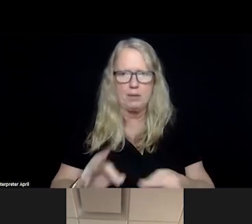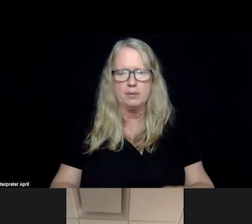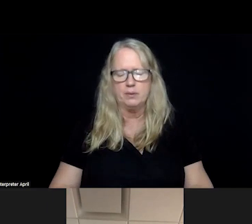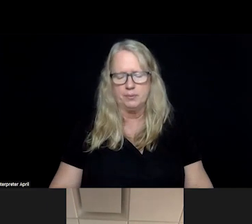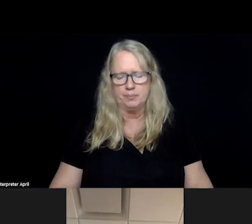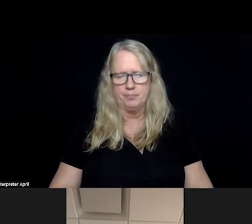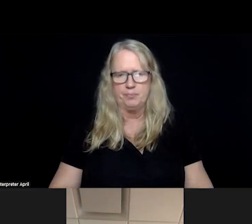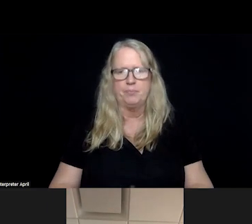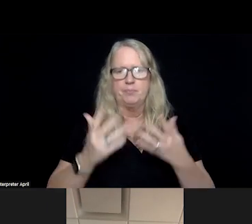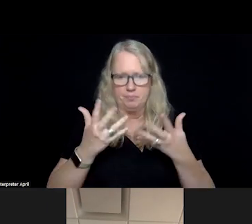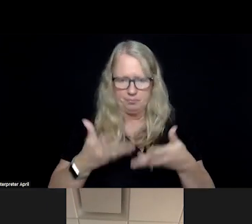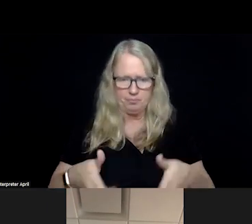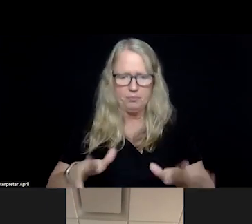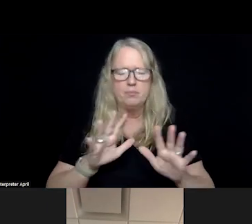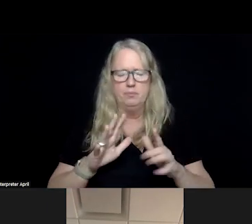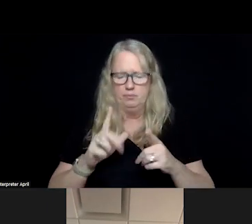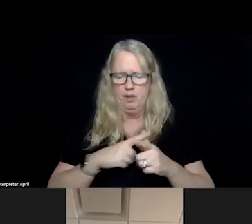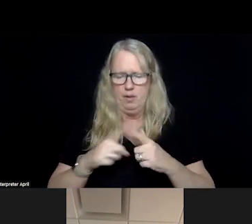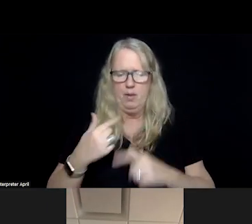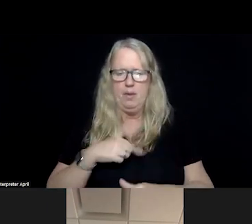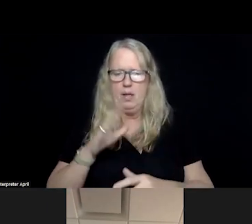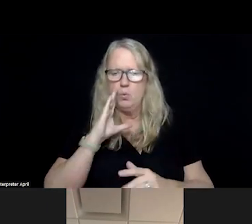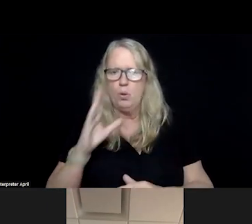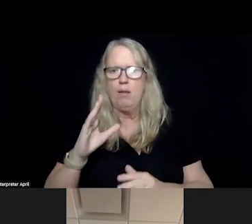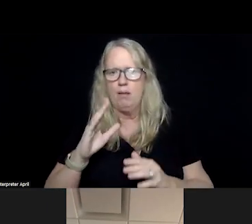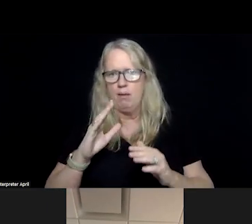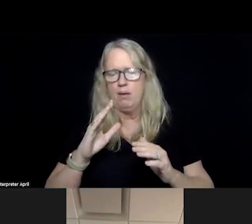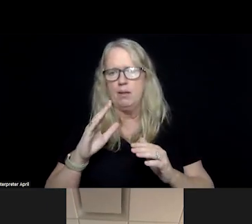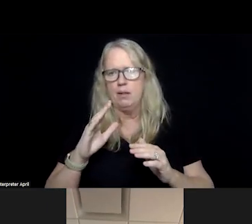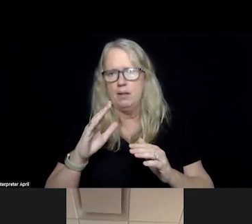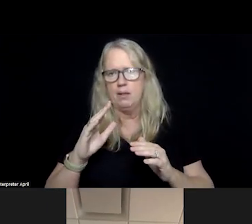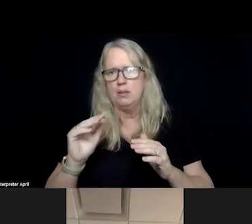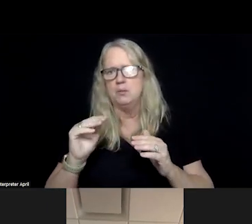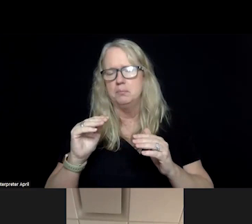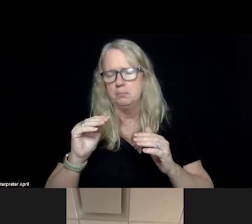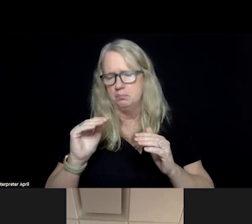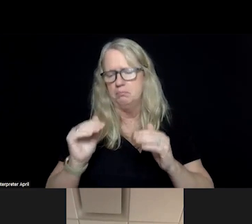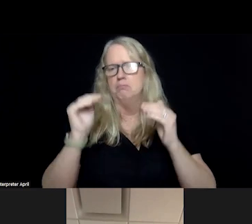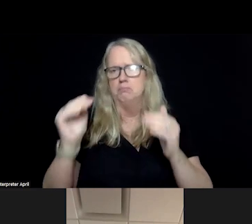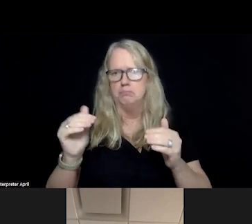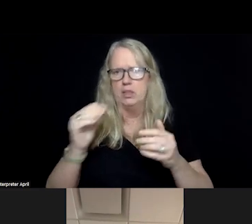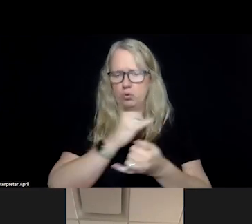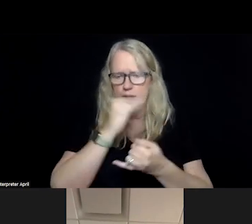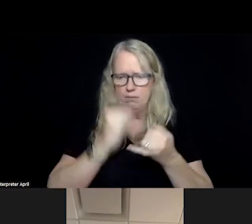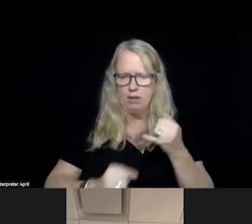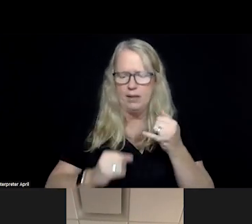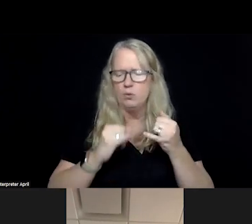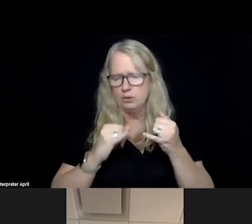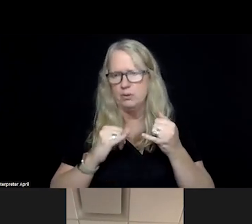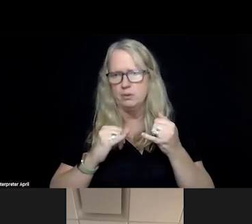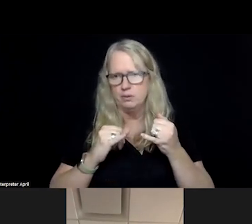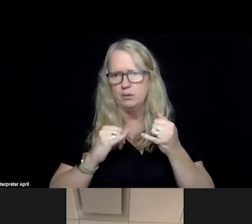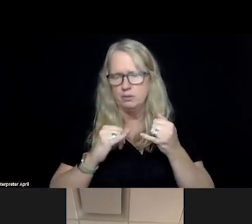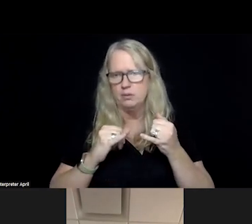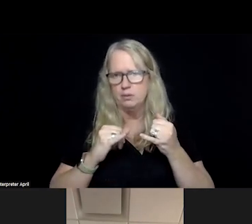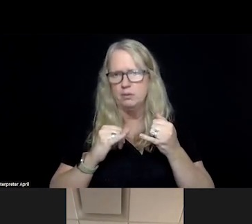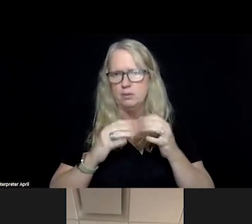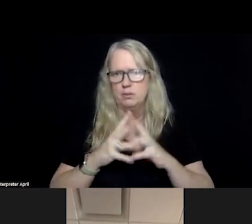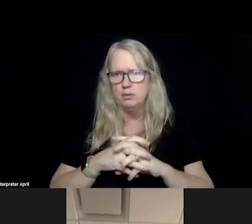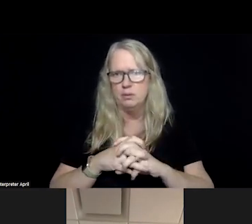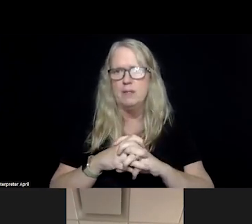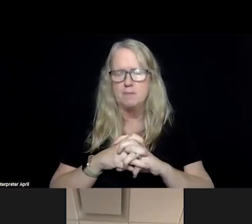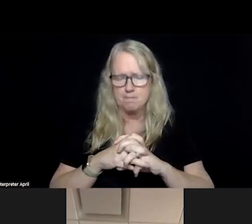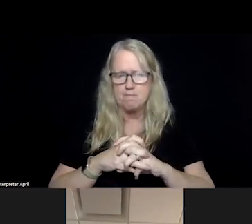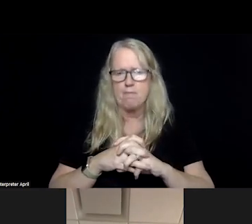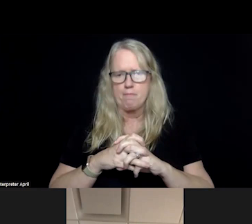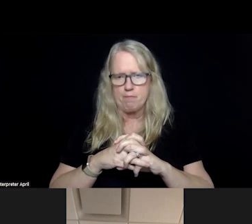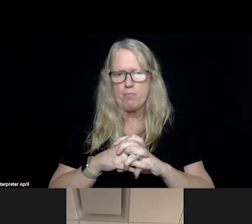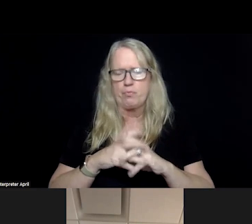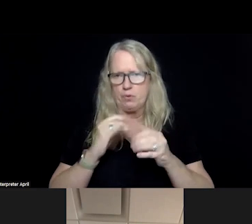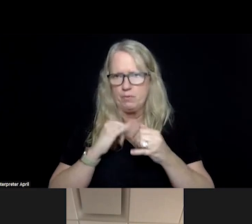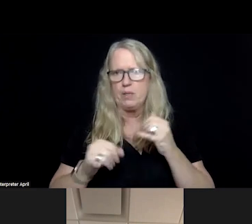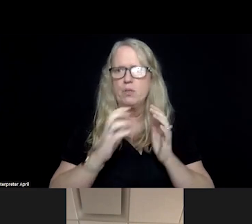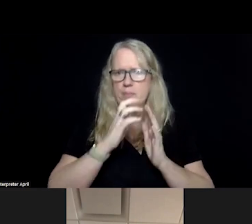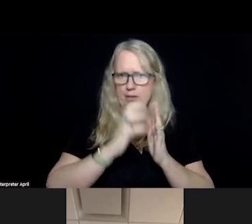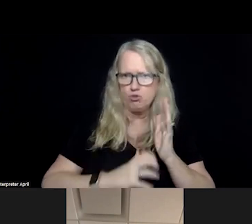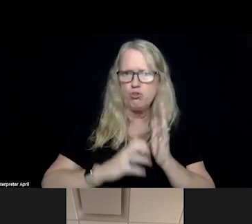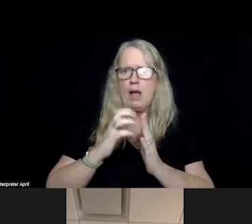AFTER THAT, IT WILL MOVE TOWARDS FINALIZATION OF THE DRAFTS AND